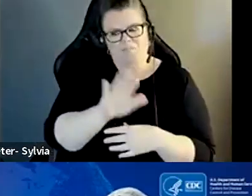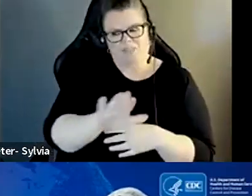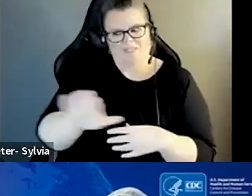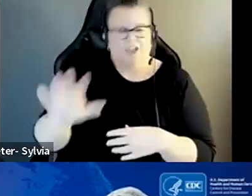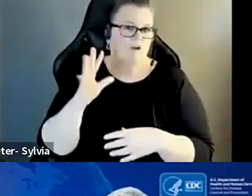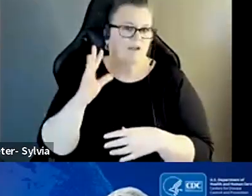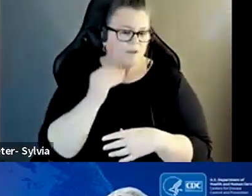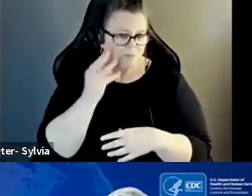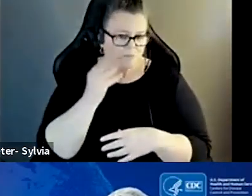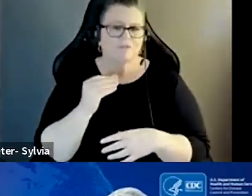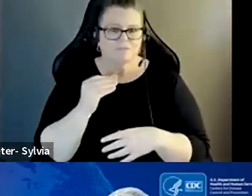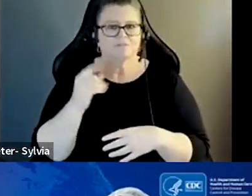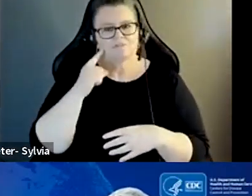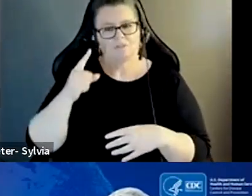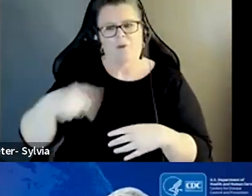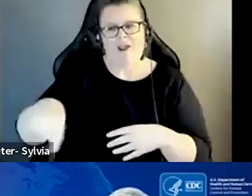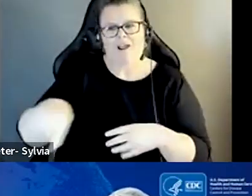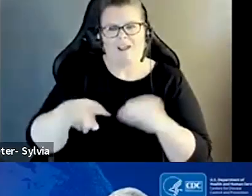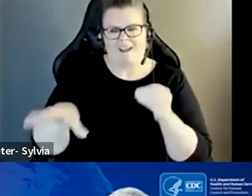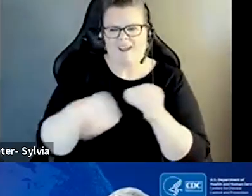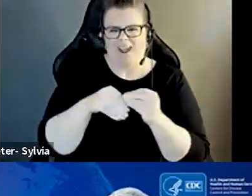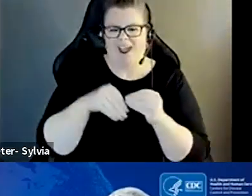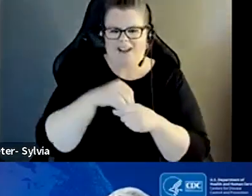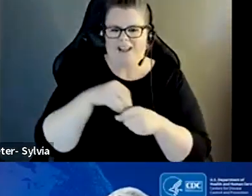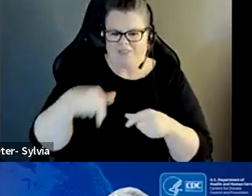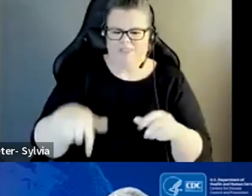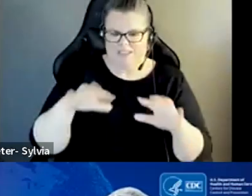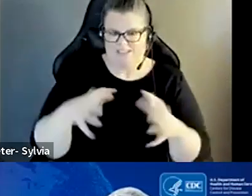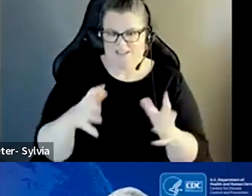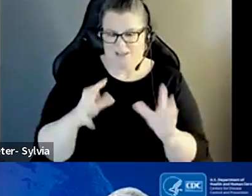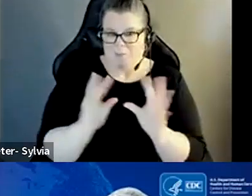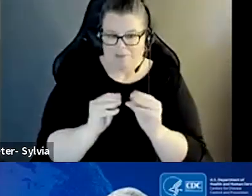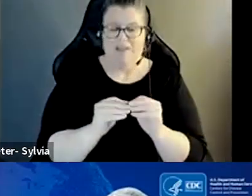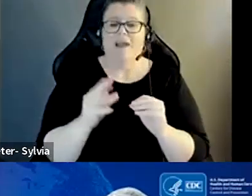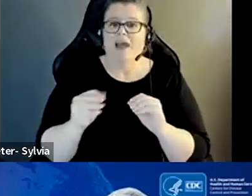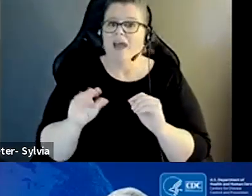The list is impressive and a testimony to the recognition